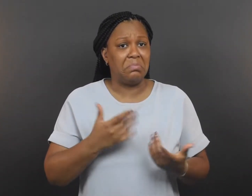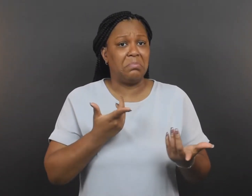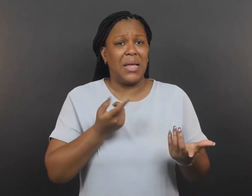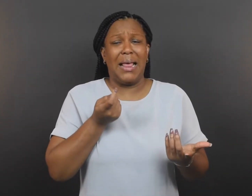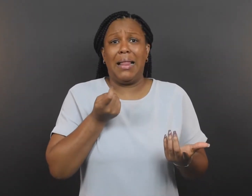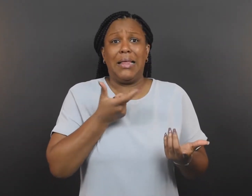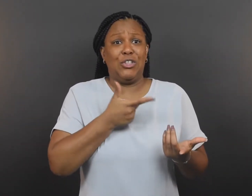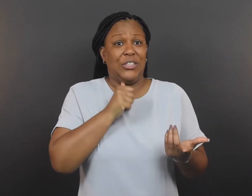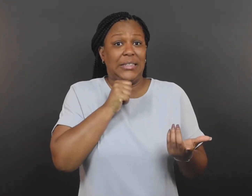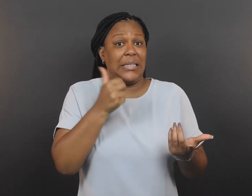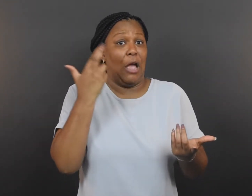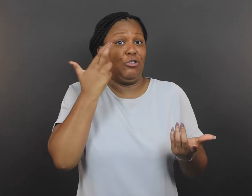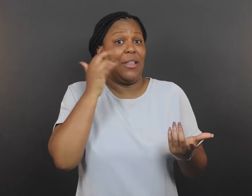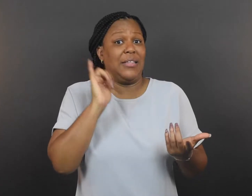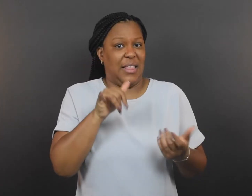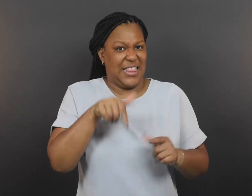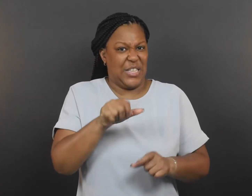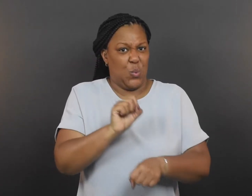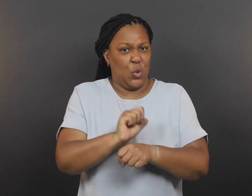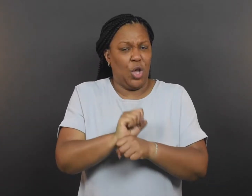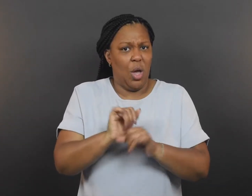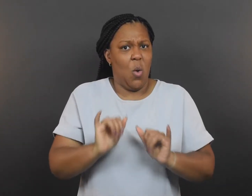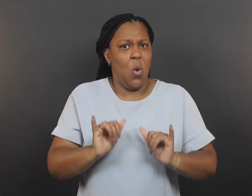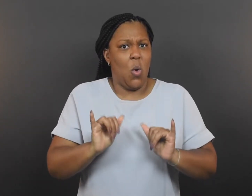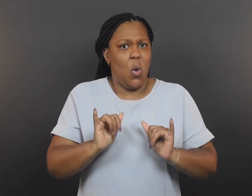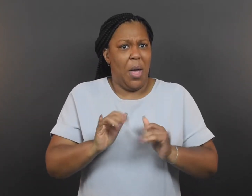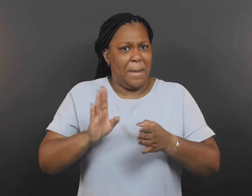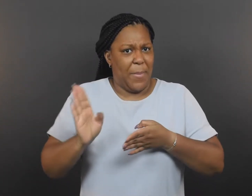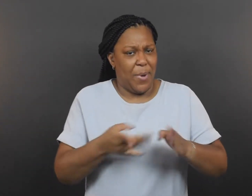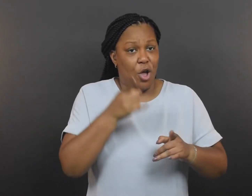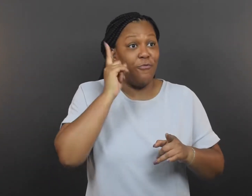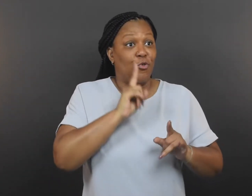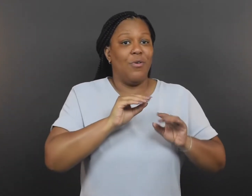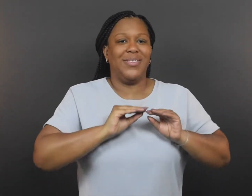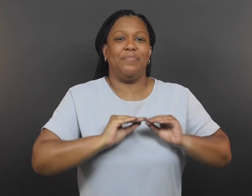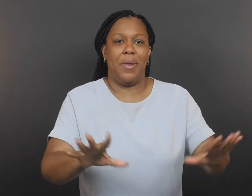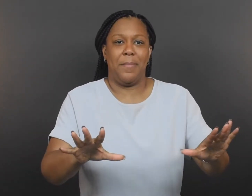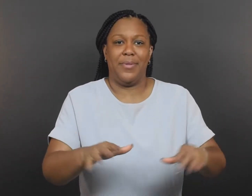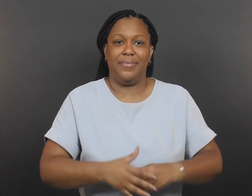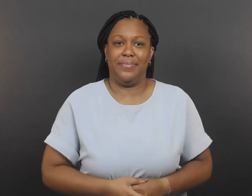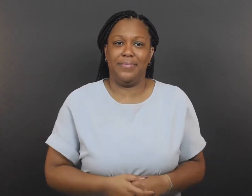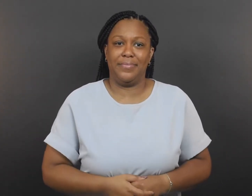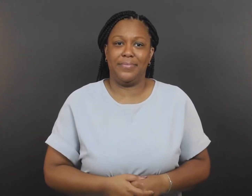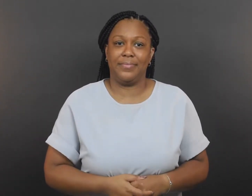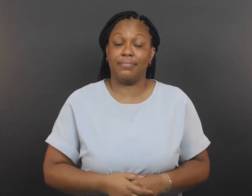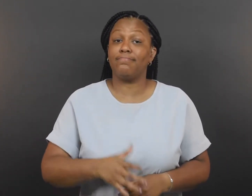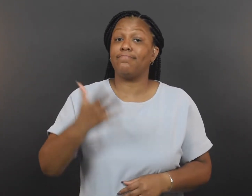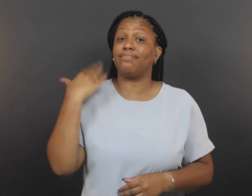the communities,” says Jessica. “Little did I know that this work was preparing me for a pandemic.”